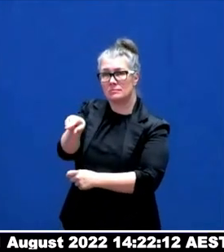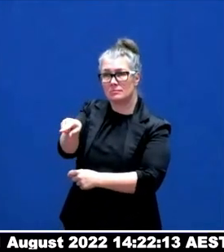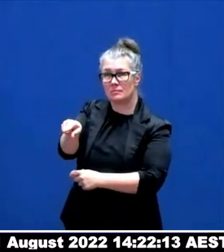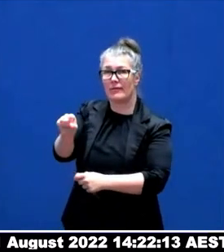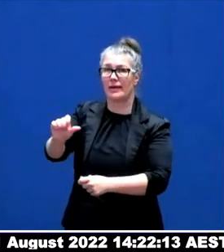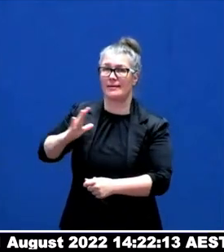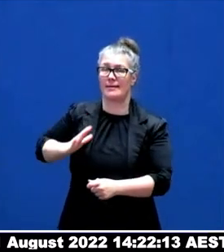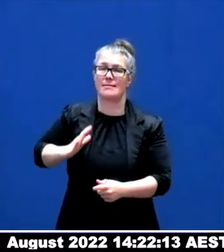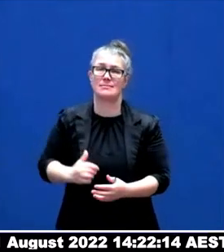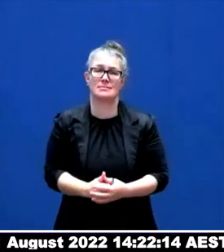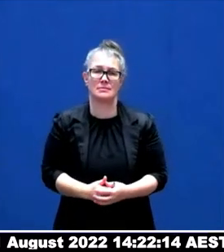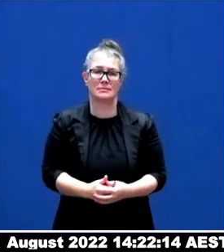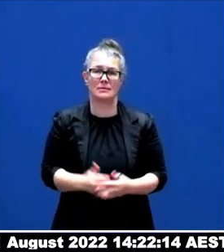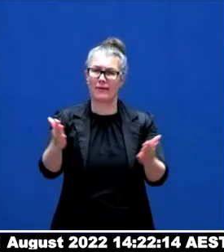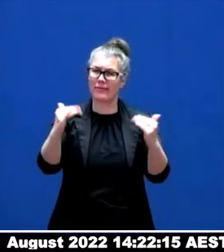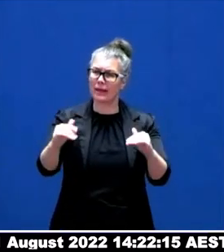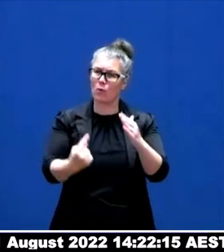And what would then happen to change the situation?